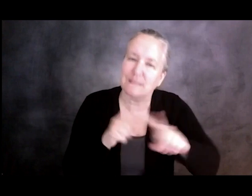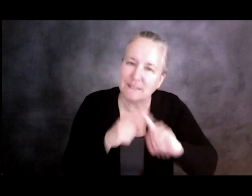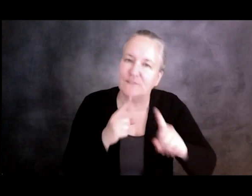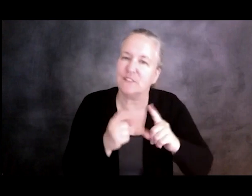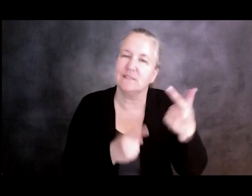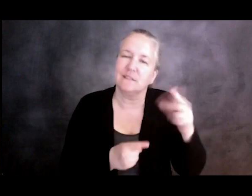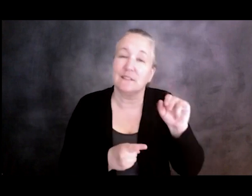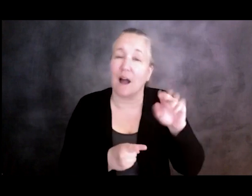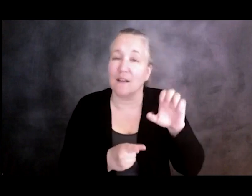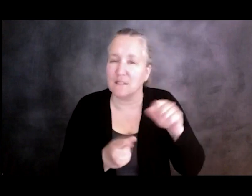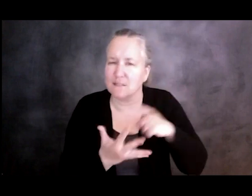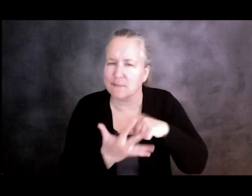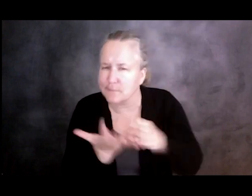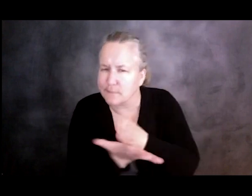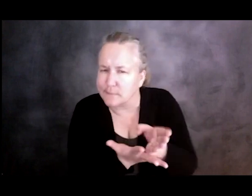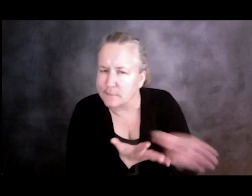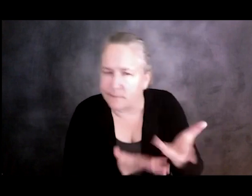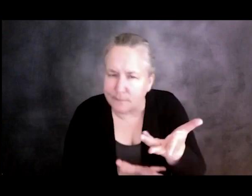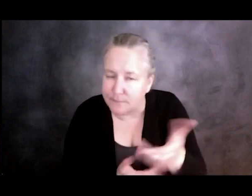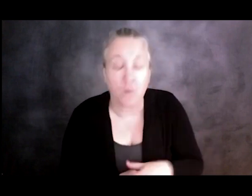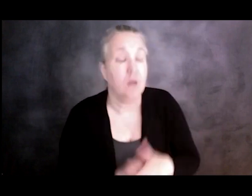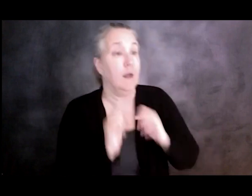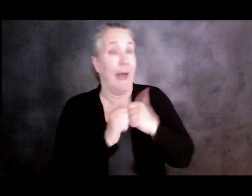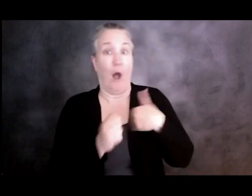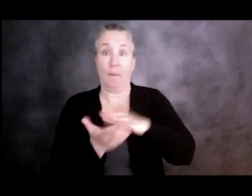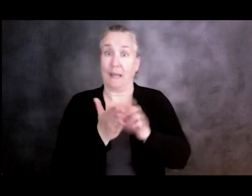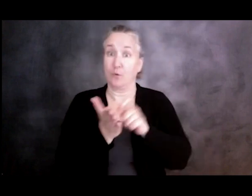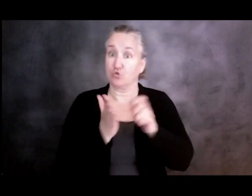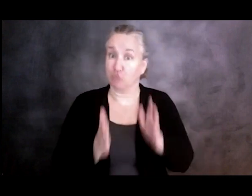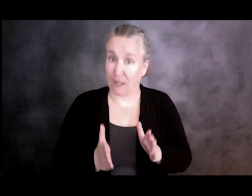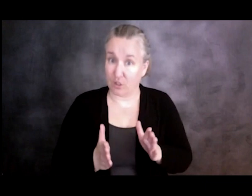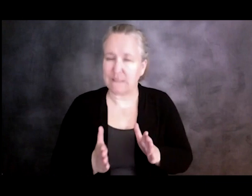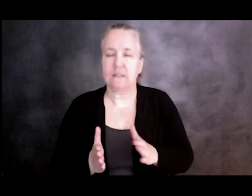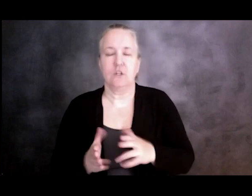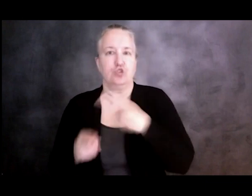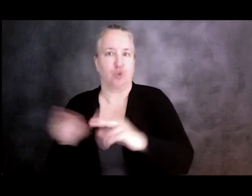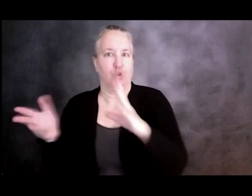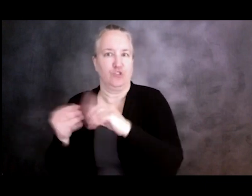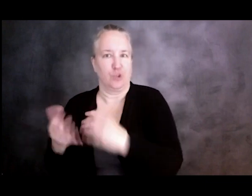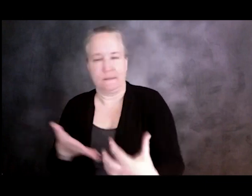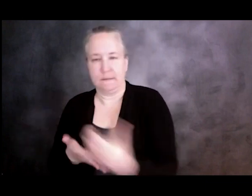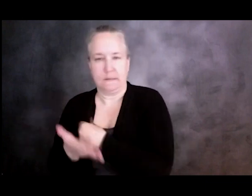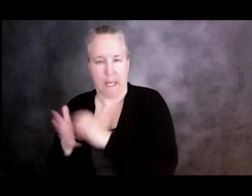So the way that I became a writer was to write The Refugees. It's a collection of short stories that took me about 17 years to write.